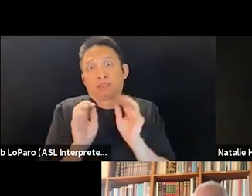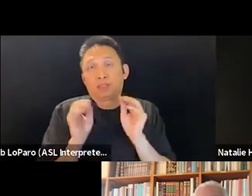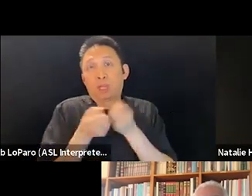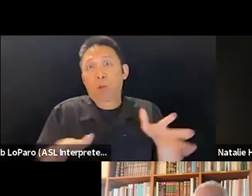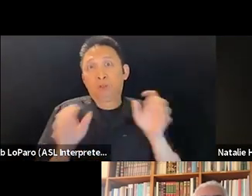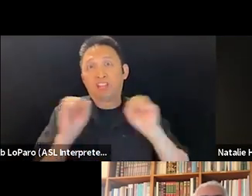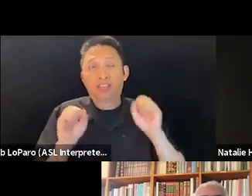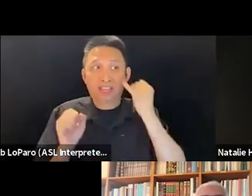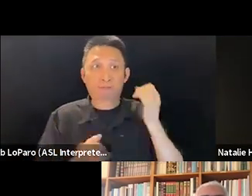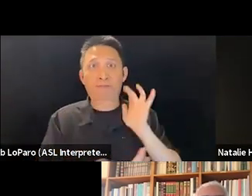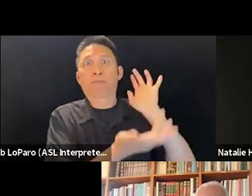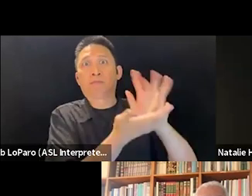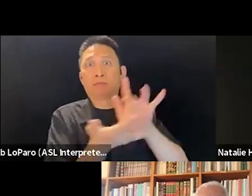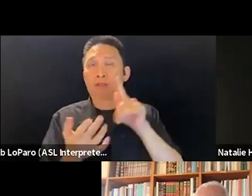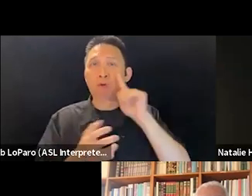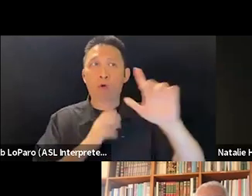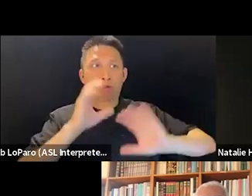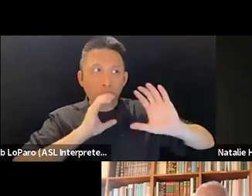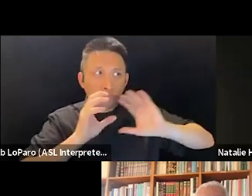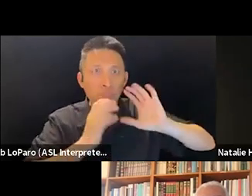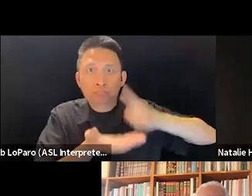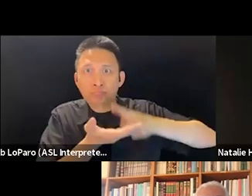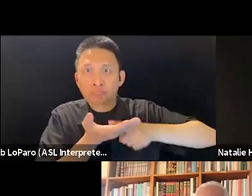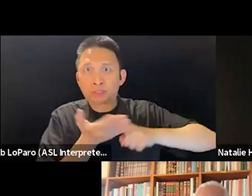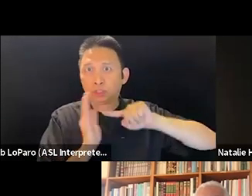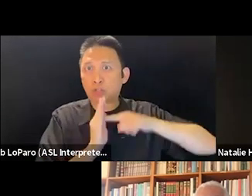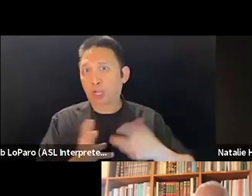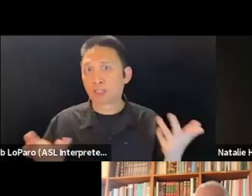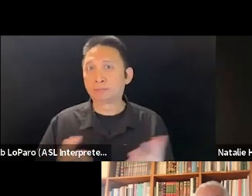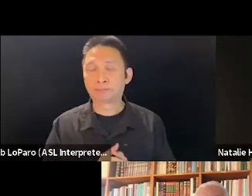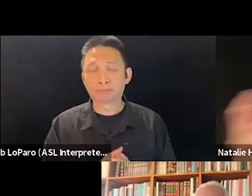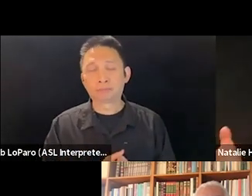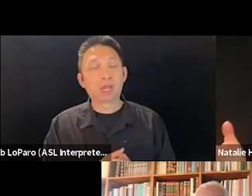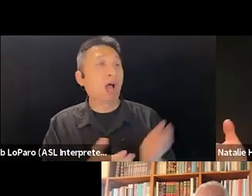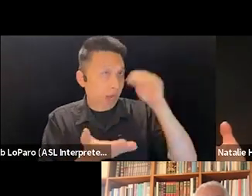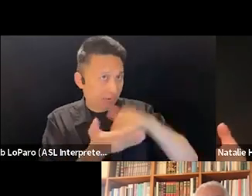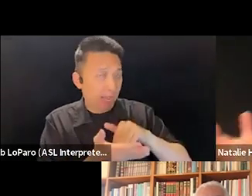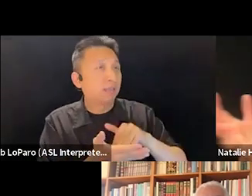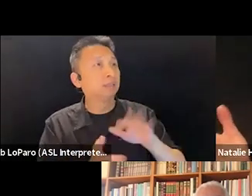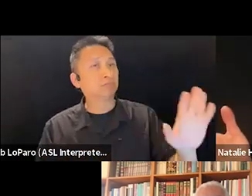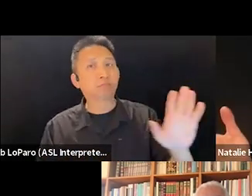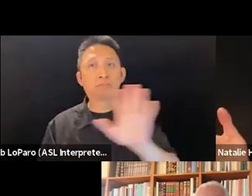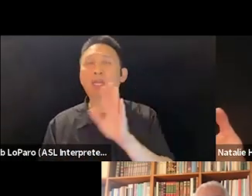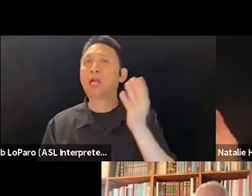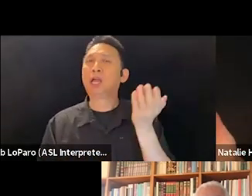And the more informed you are about, and again, you know where all the main, if we're talking about purely about feature docs